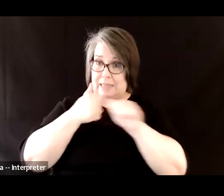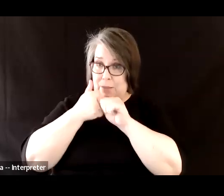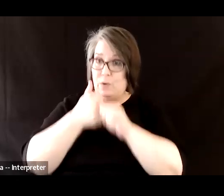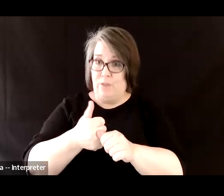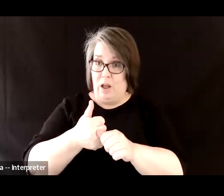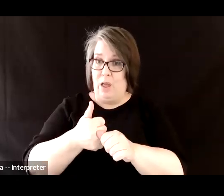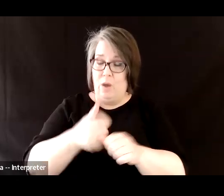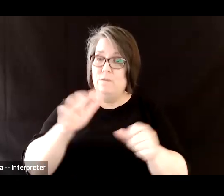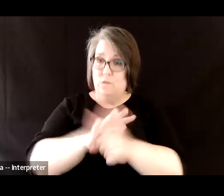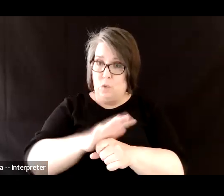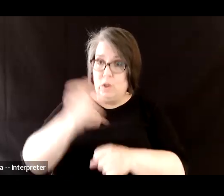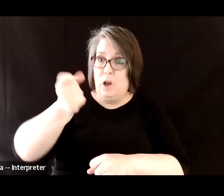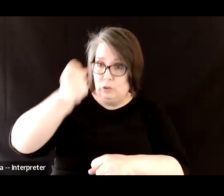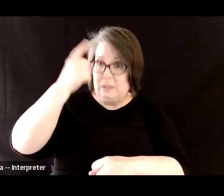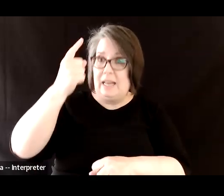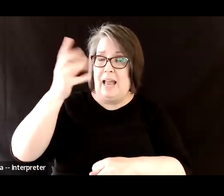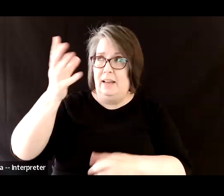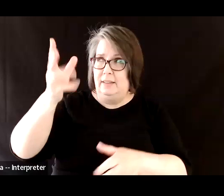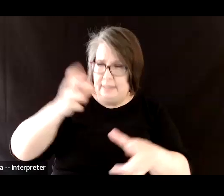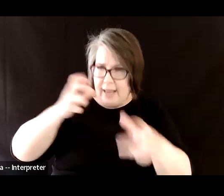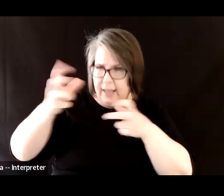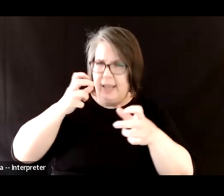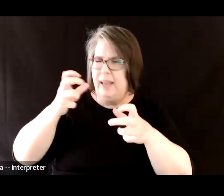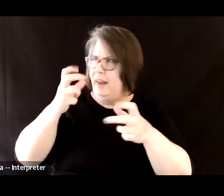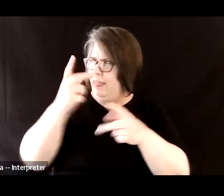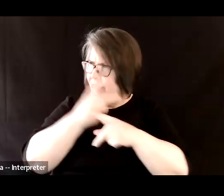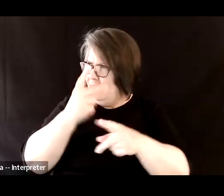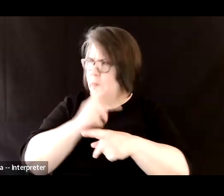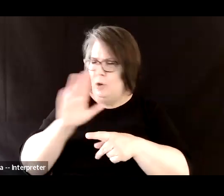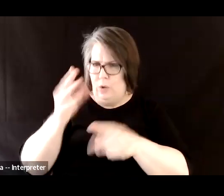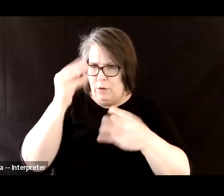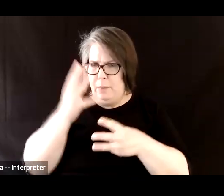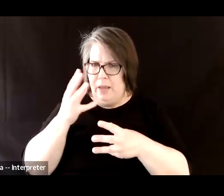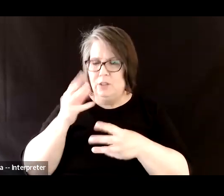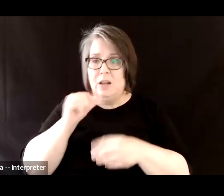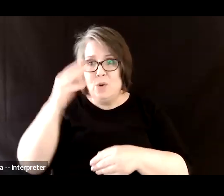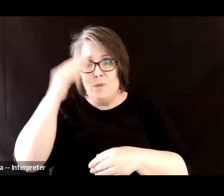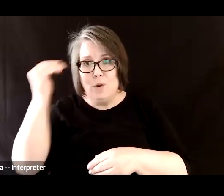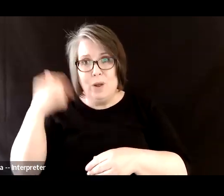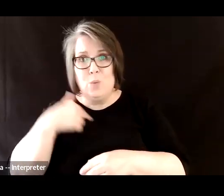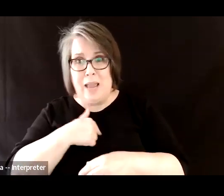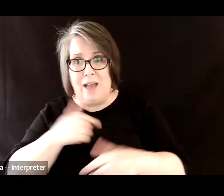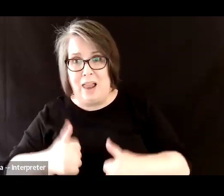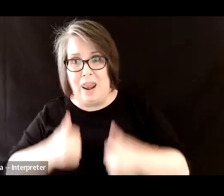and fully understand and digest all of your information. And then don't forget that we have five humans over here doing